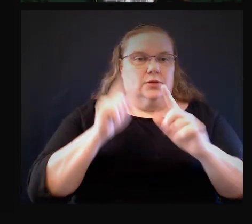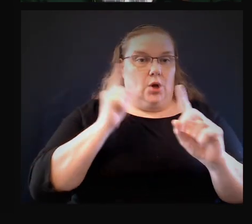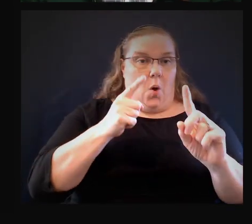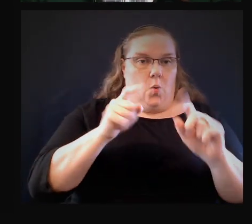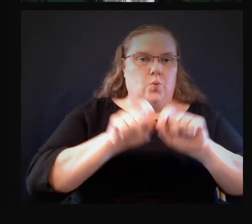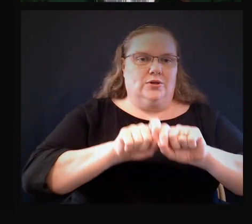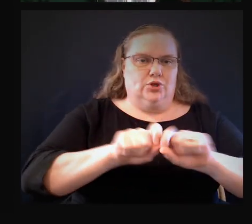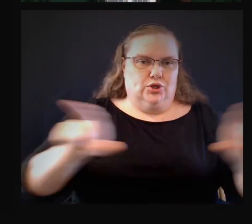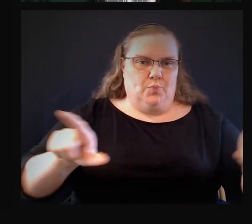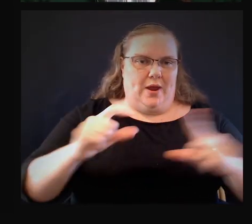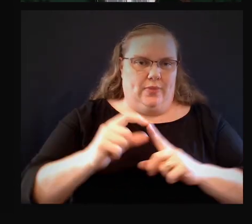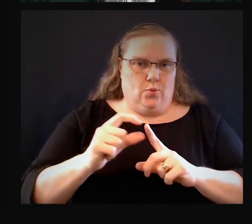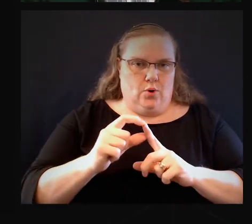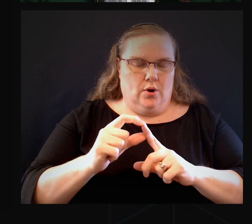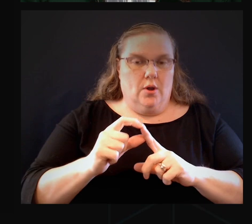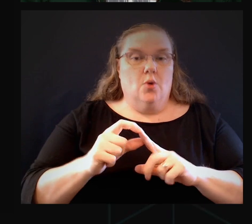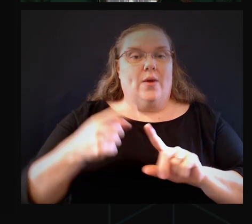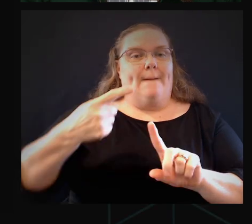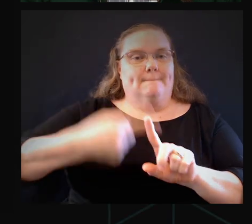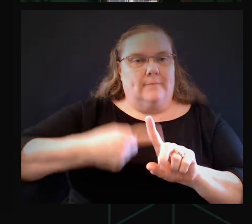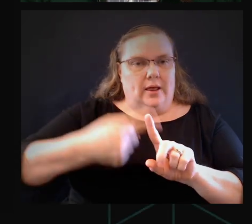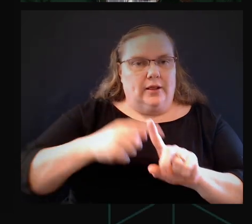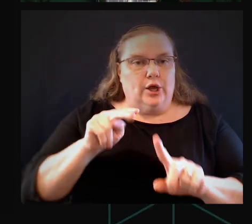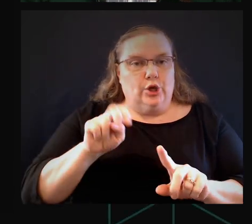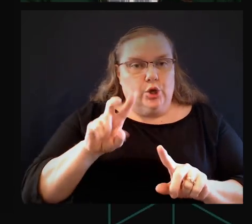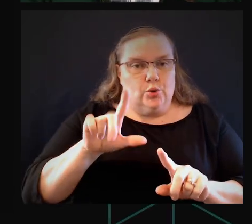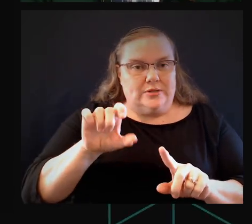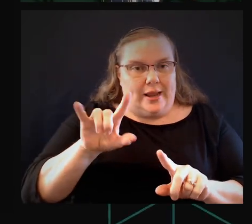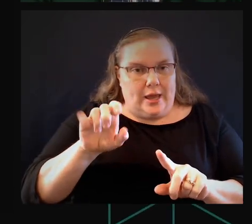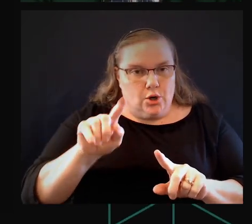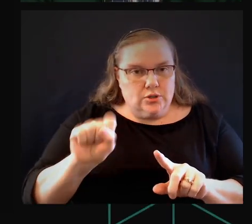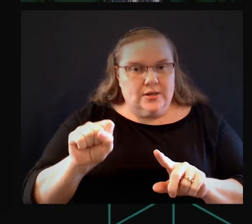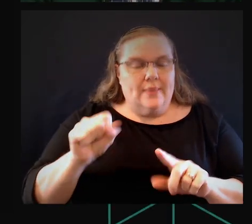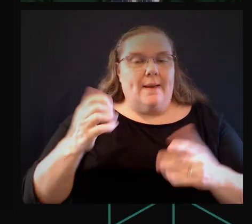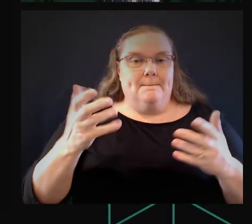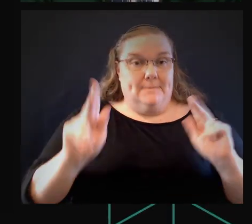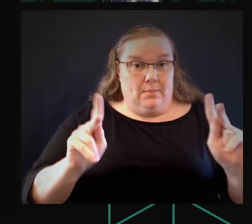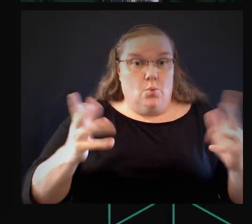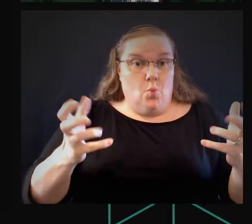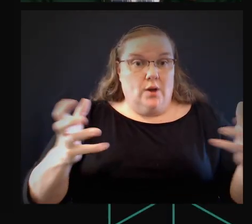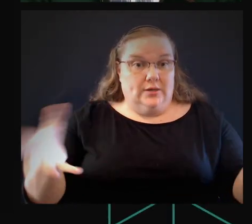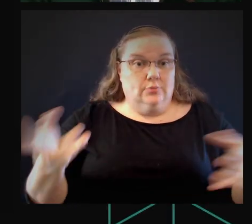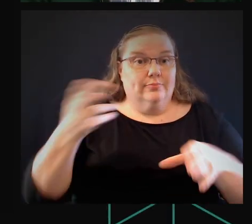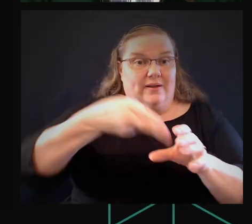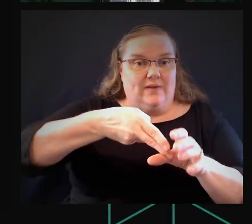to gather people who wanted to be involved. I wanted to avoid guilting people into action,